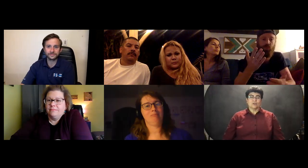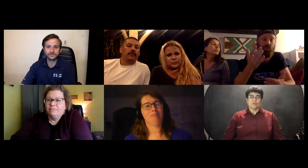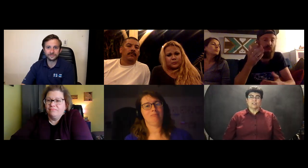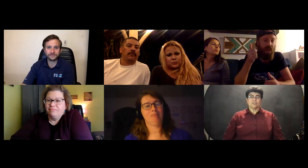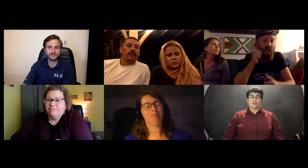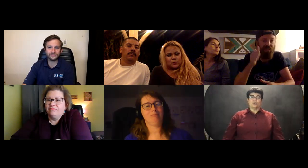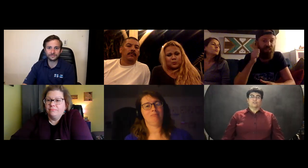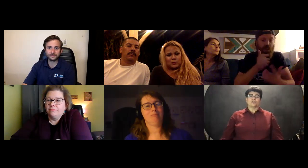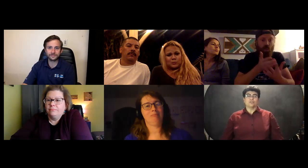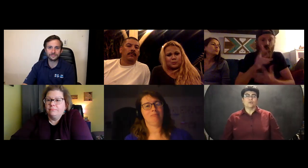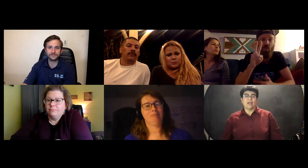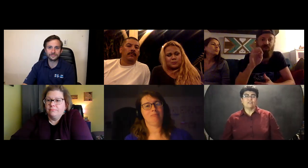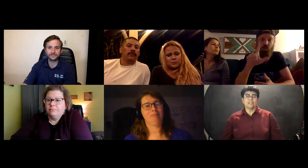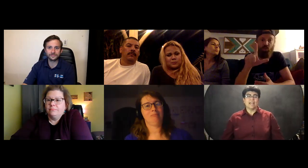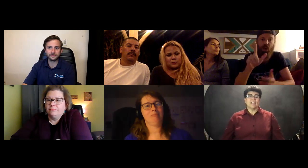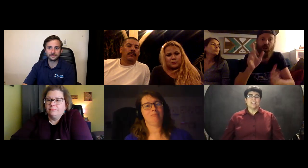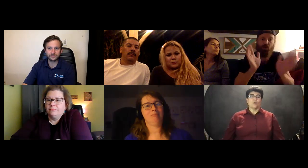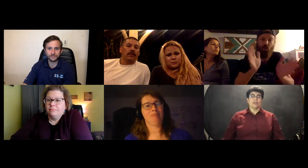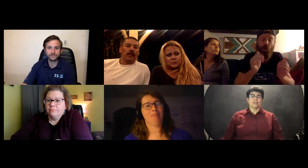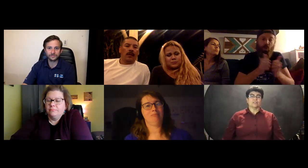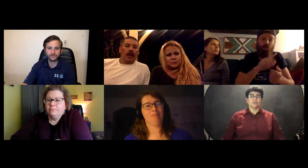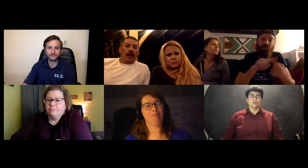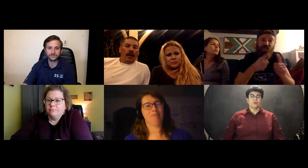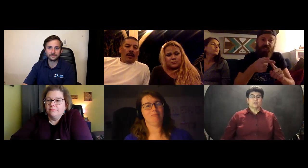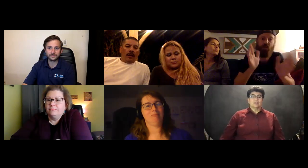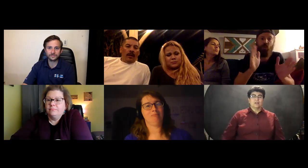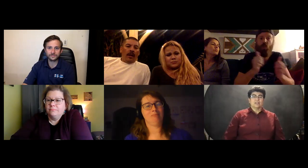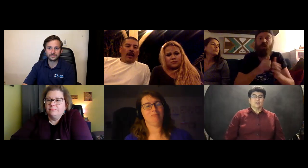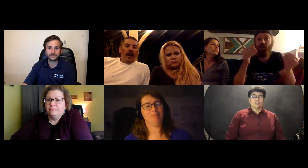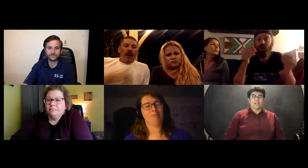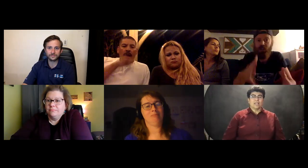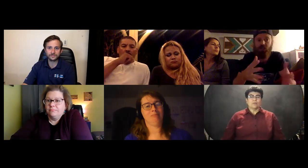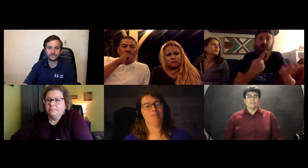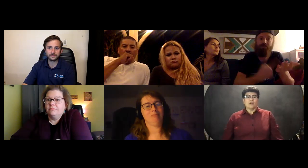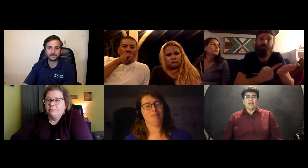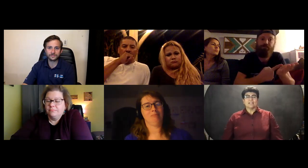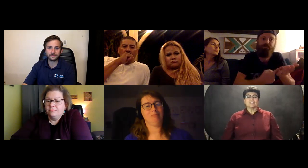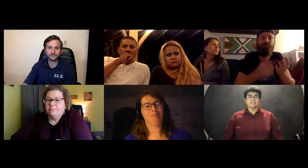they're so used to every day going through you know talking